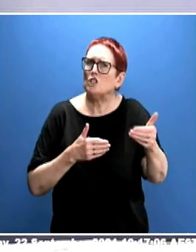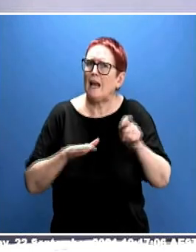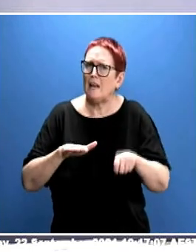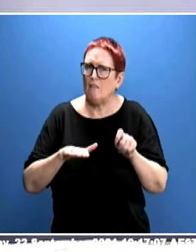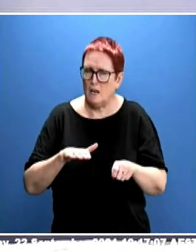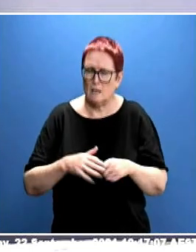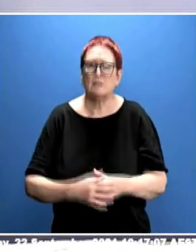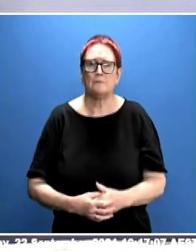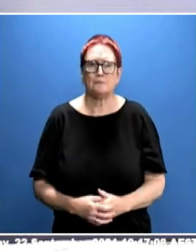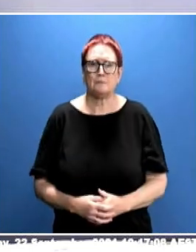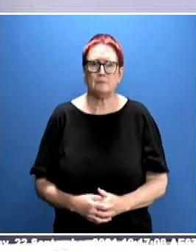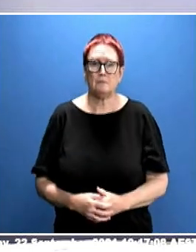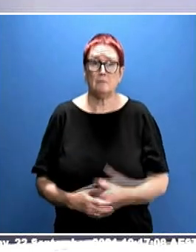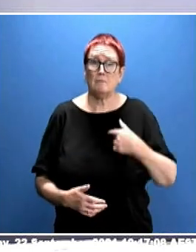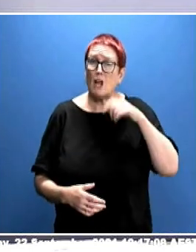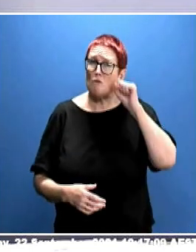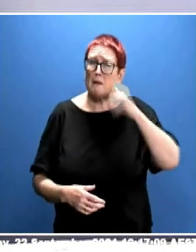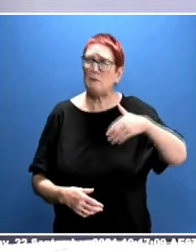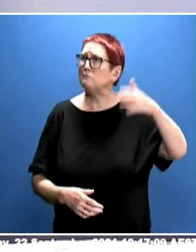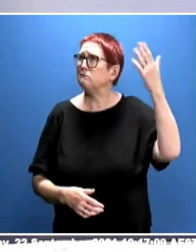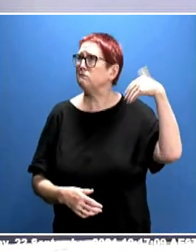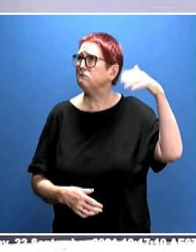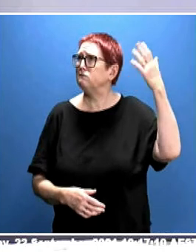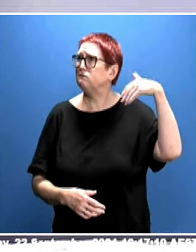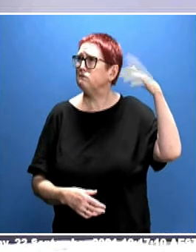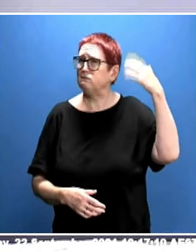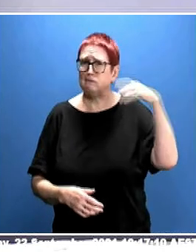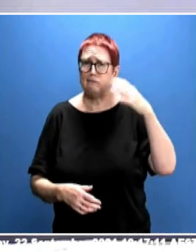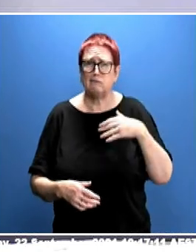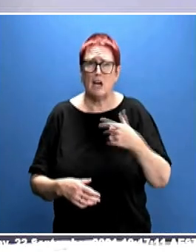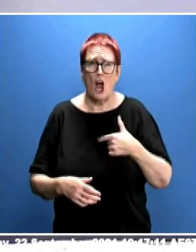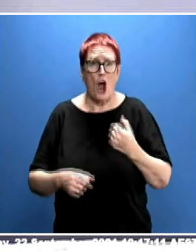Just by way of analogy, I remember a long time ago delivering a judgment